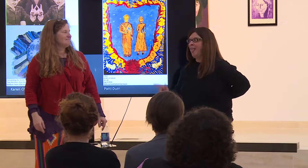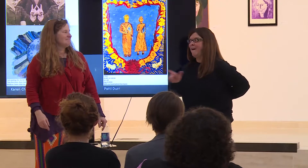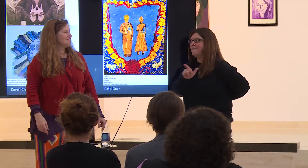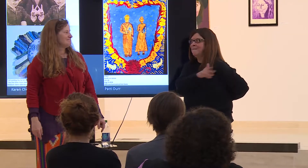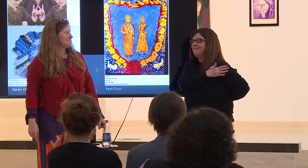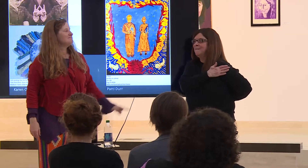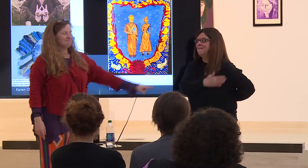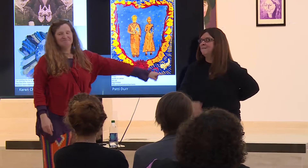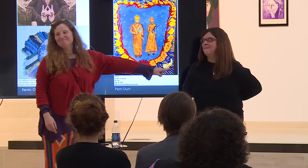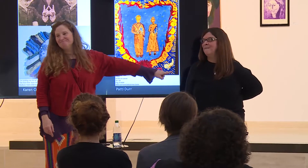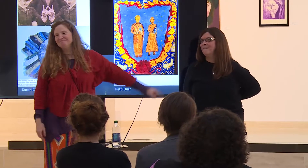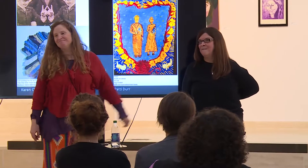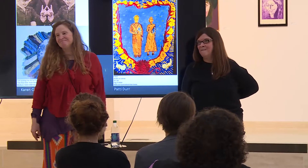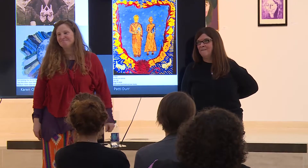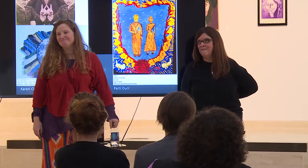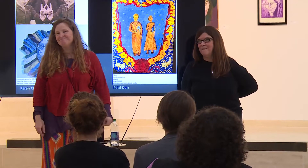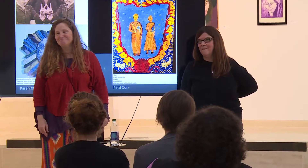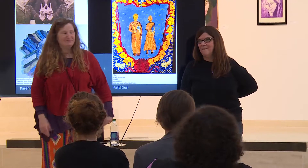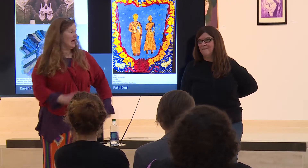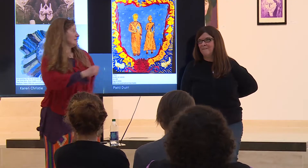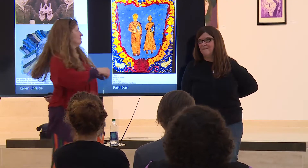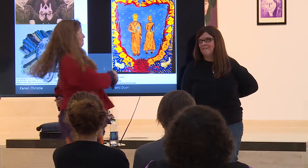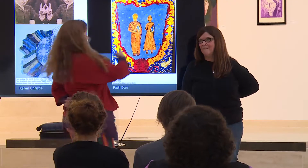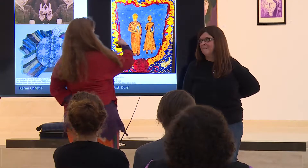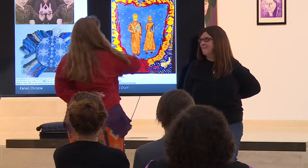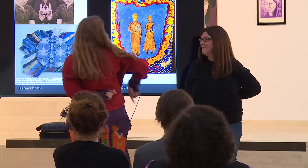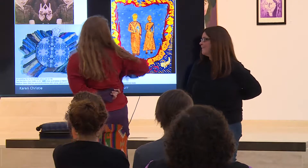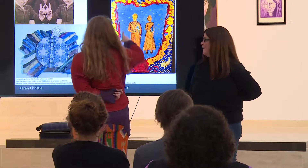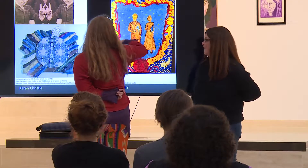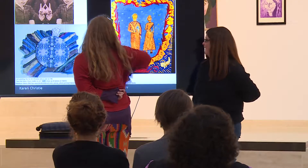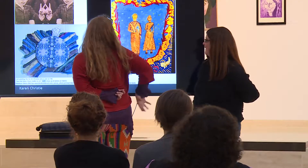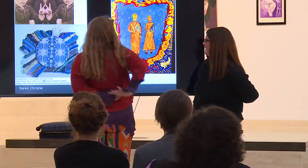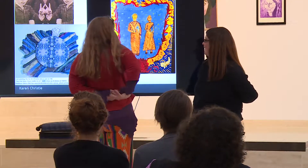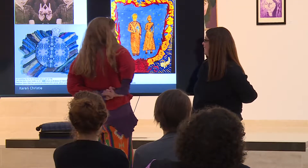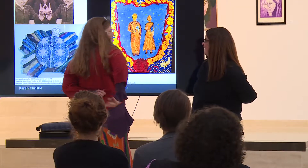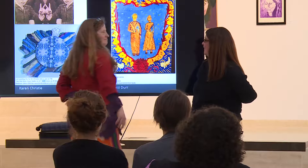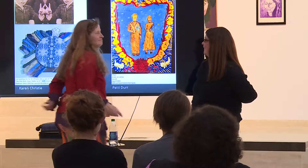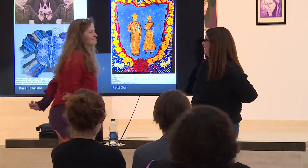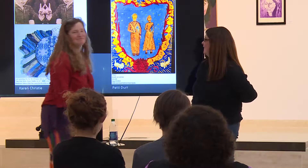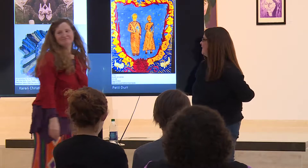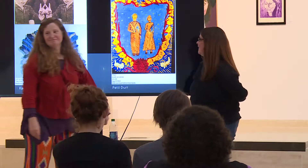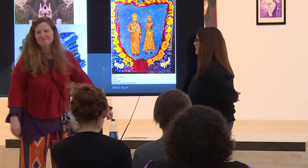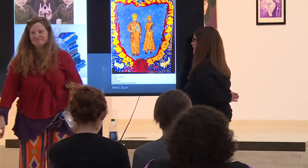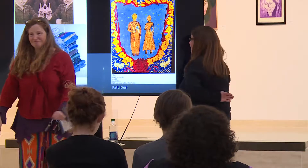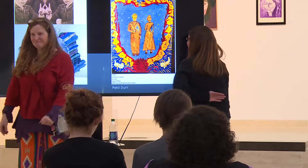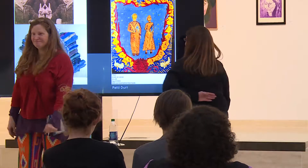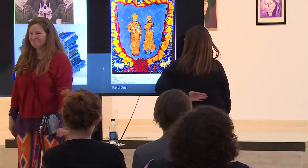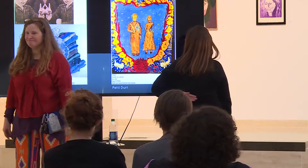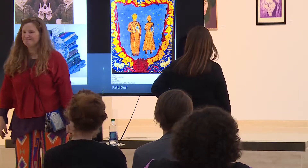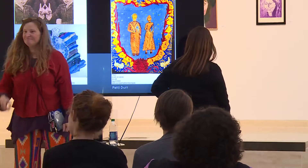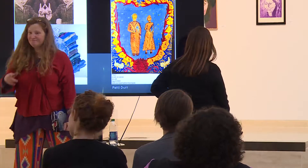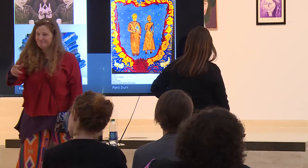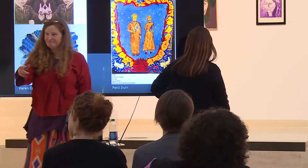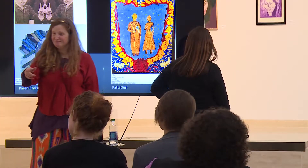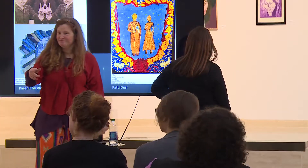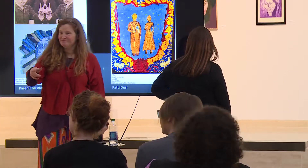Nancy: Left hand or right hand? Patti: Yep, it looks like-- yep, they're holding their left hands behind their backs.